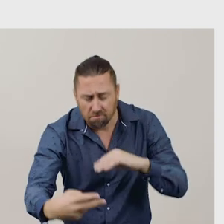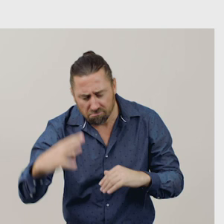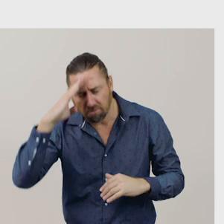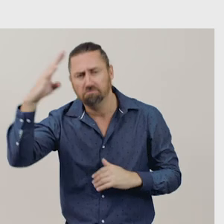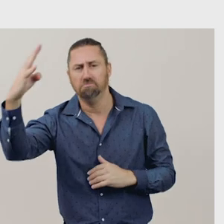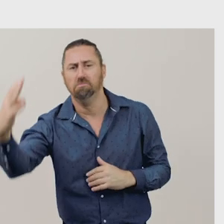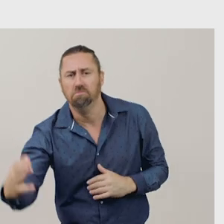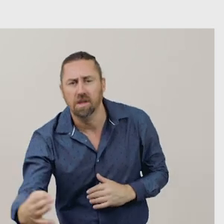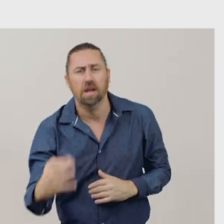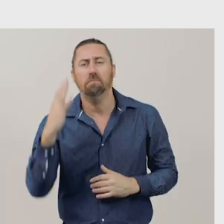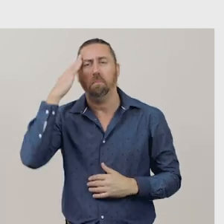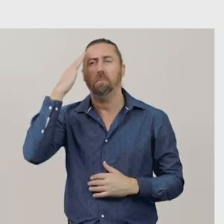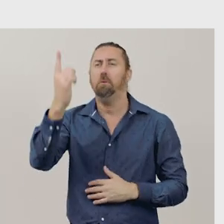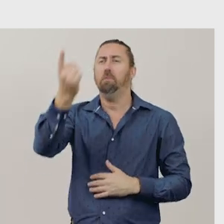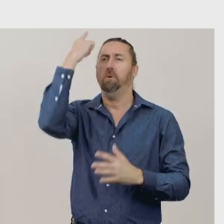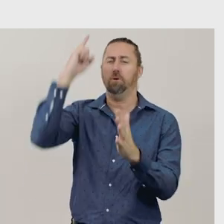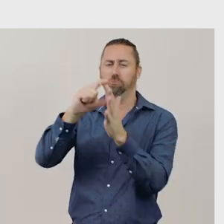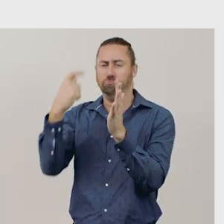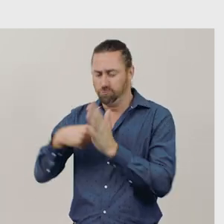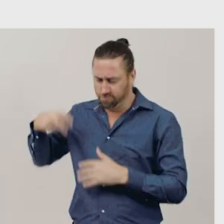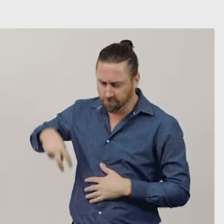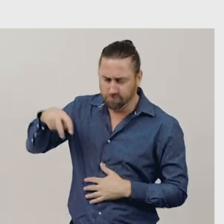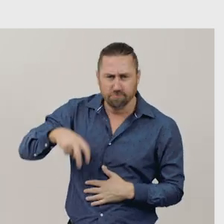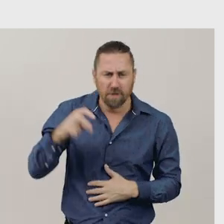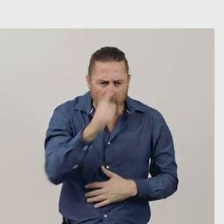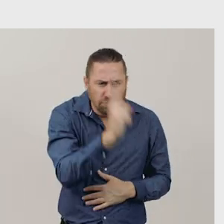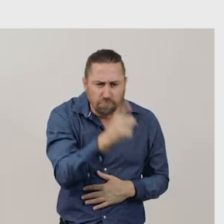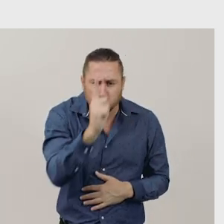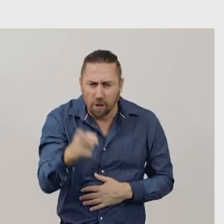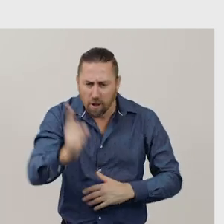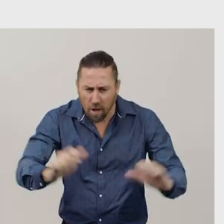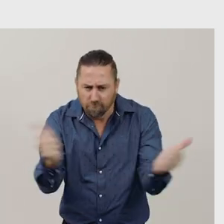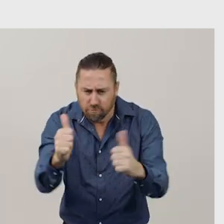Mama called the doctor and the doctor said, “No more monkeys jumping on the bed”.